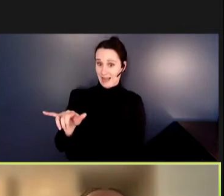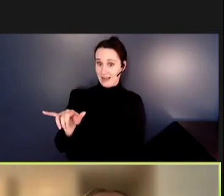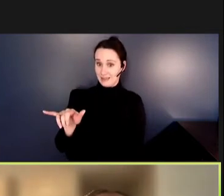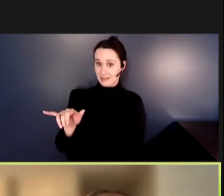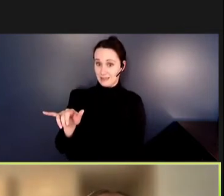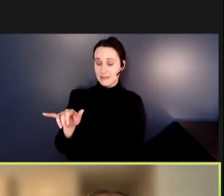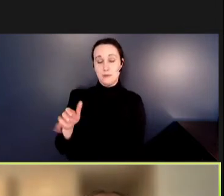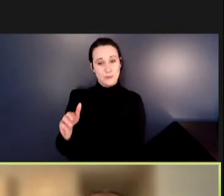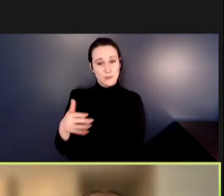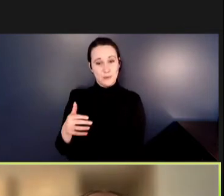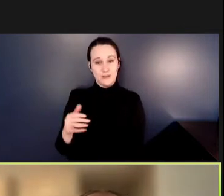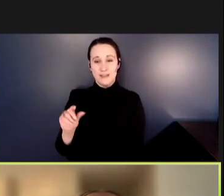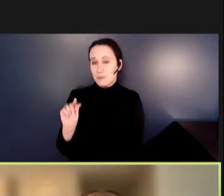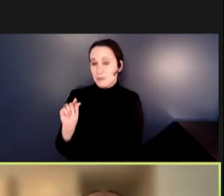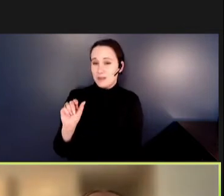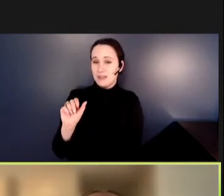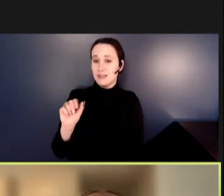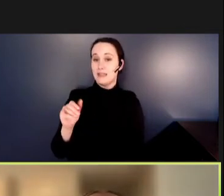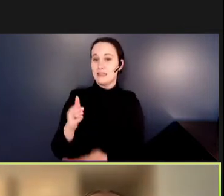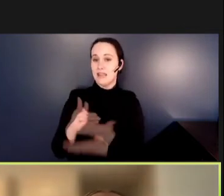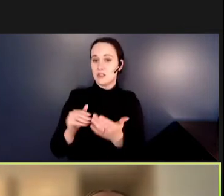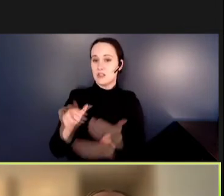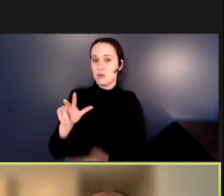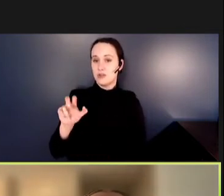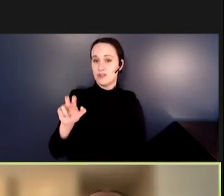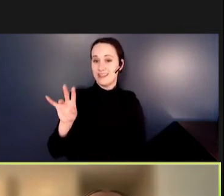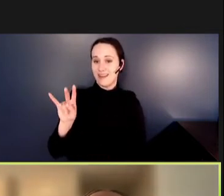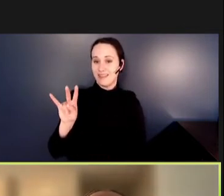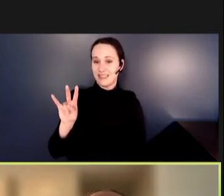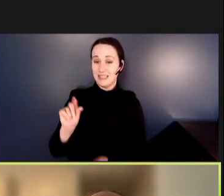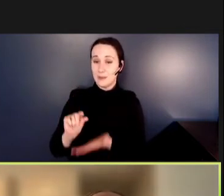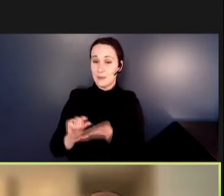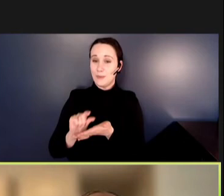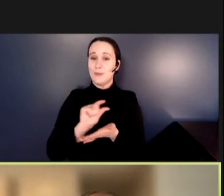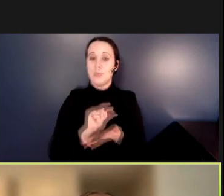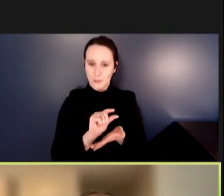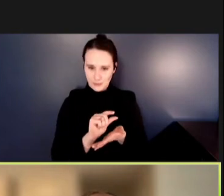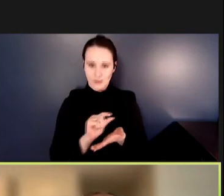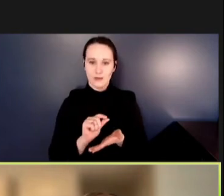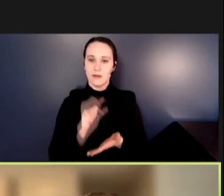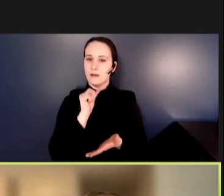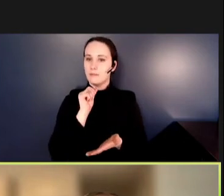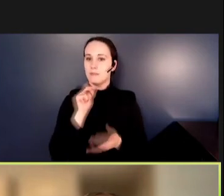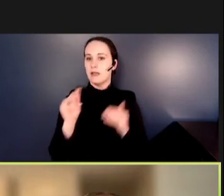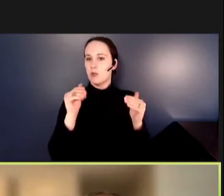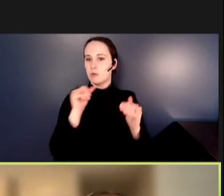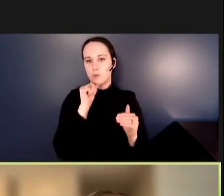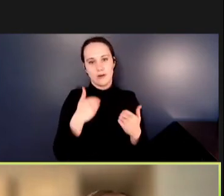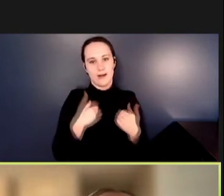section 317 funding is going towards uninsured adult vaccine purchase. In fact, estimates are